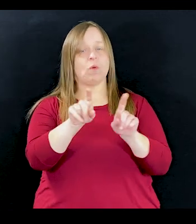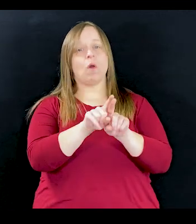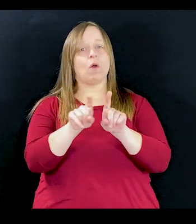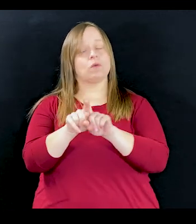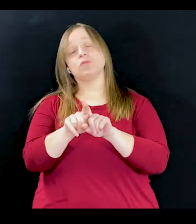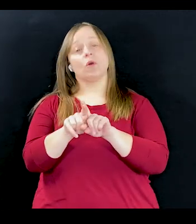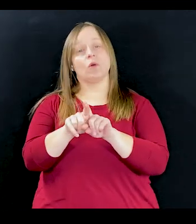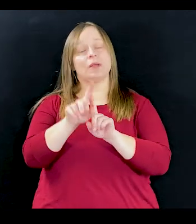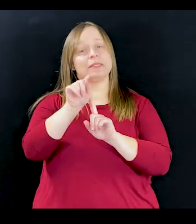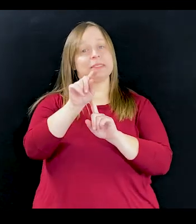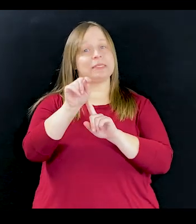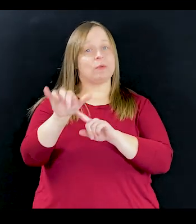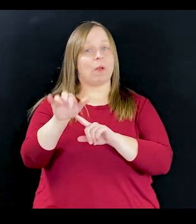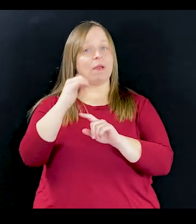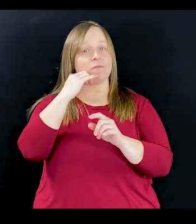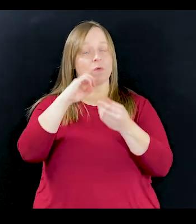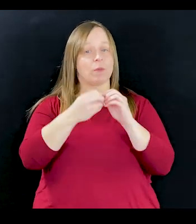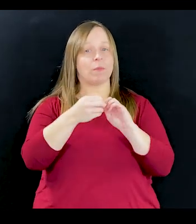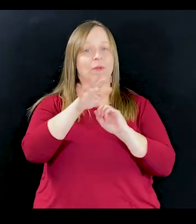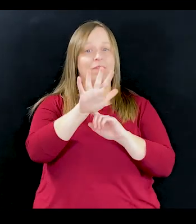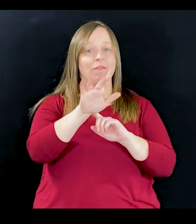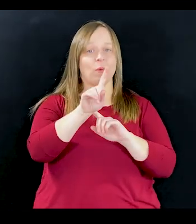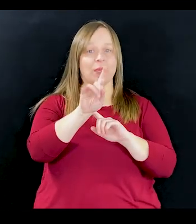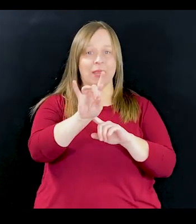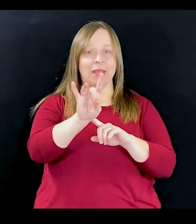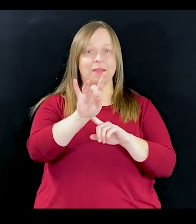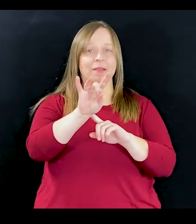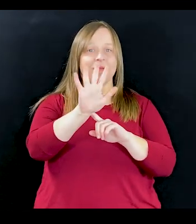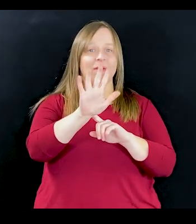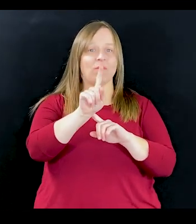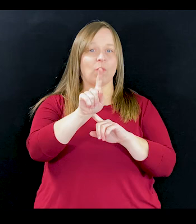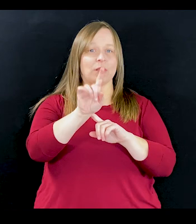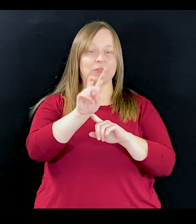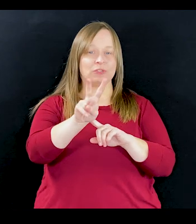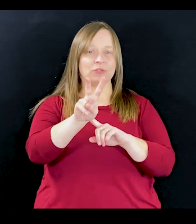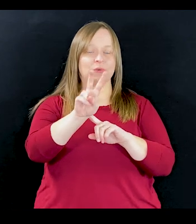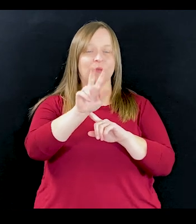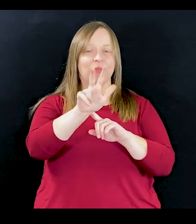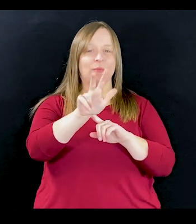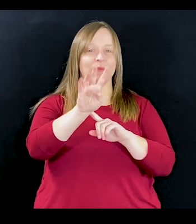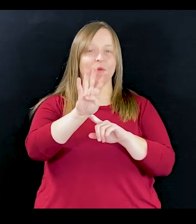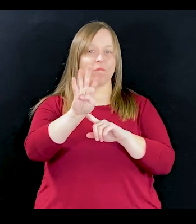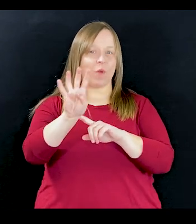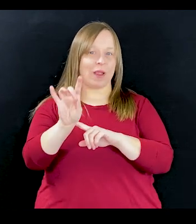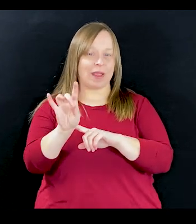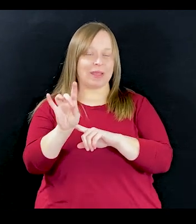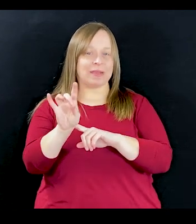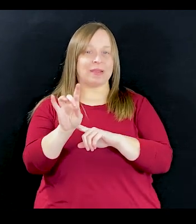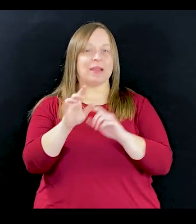They may also use the TTY phone at 518-512-3448.